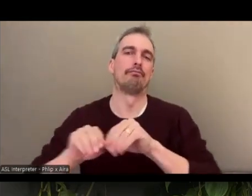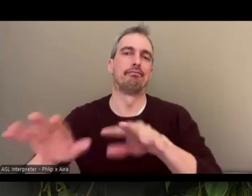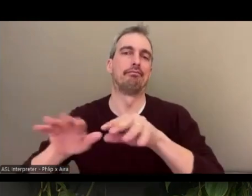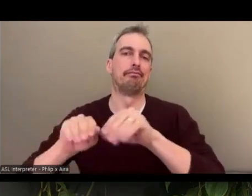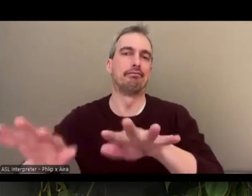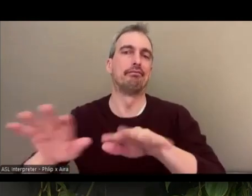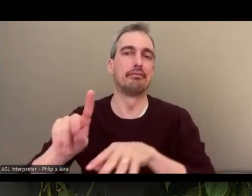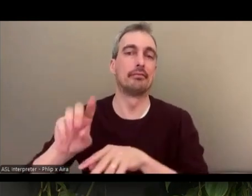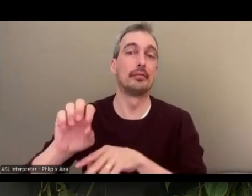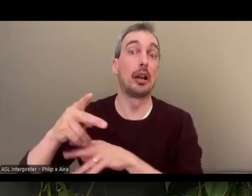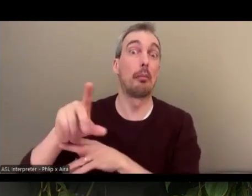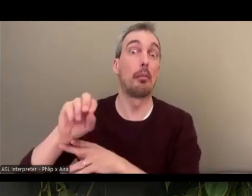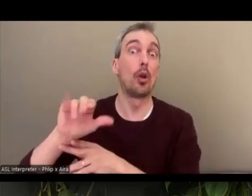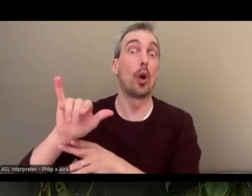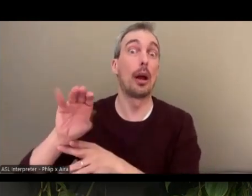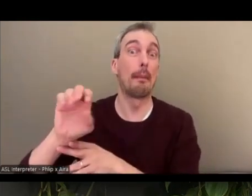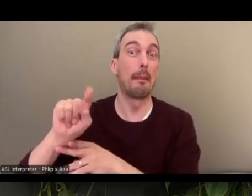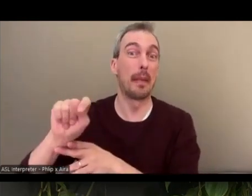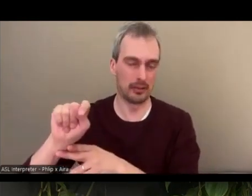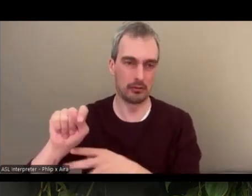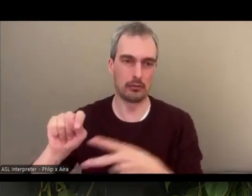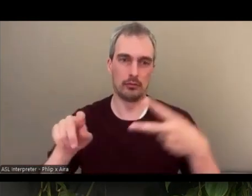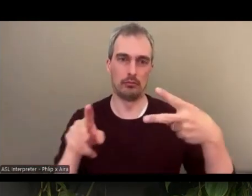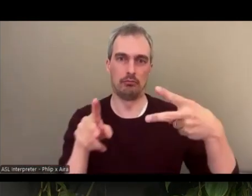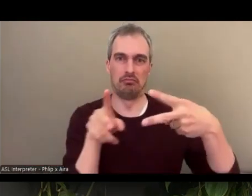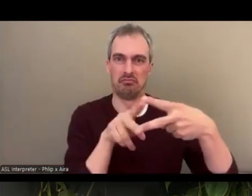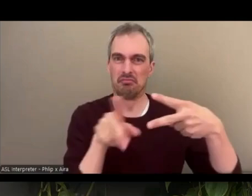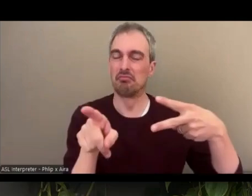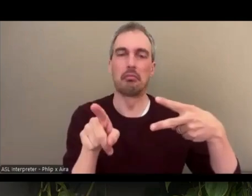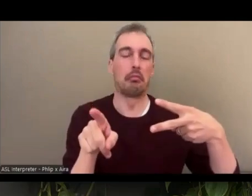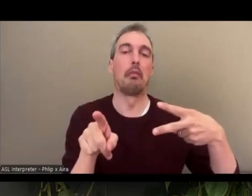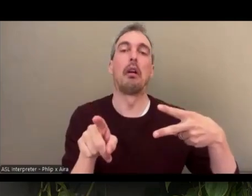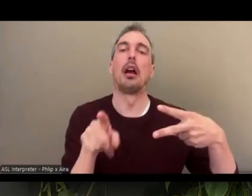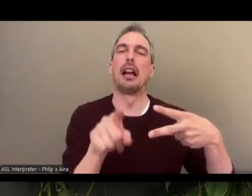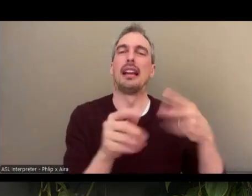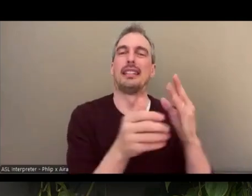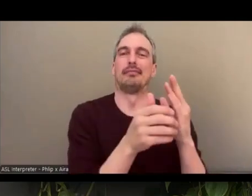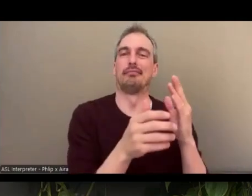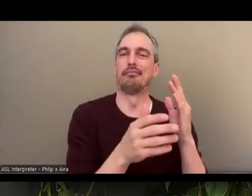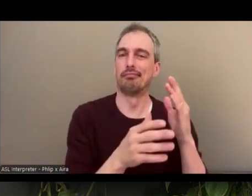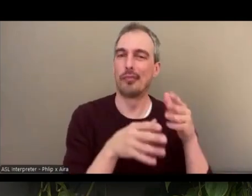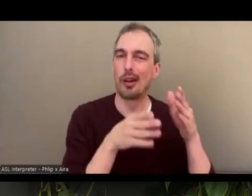These are techniques that have accelerated modern software development by enabling the automation of processes that used to be manual.